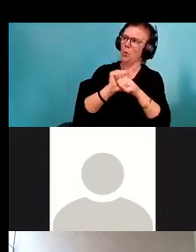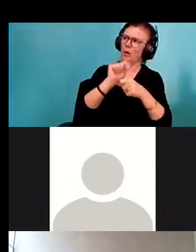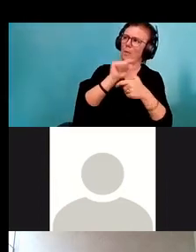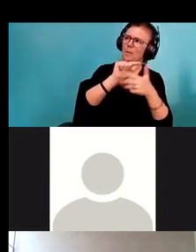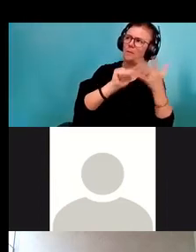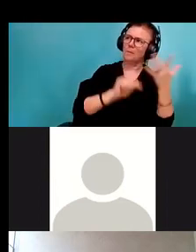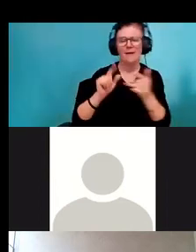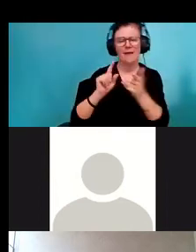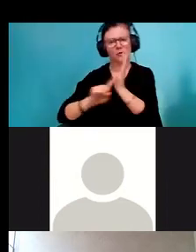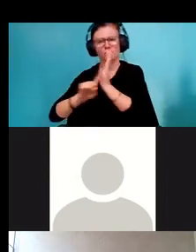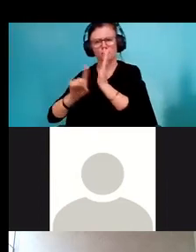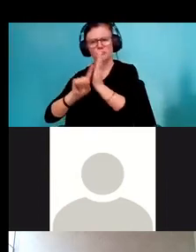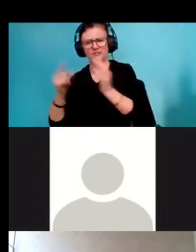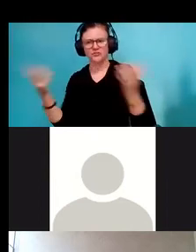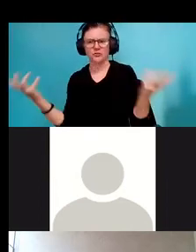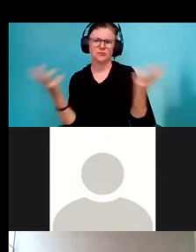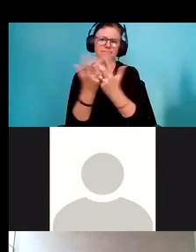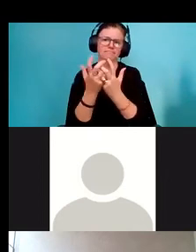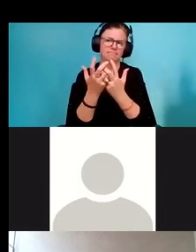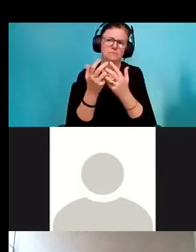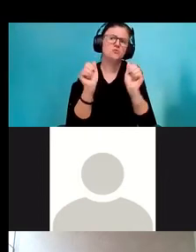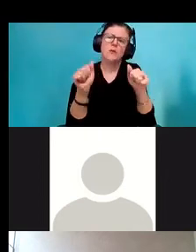to strengthen your narrative.